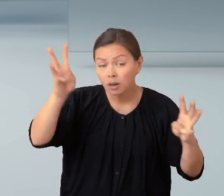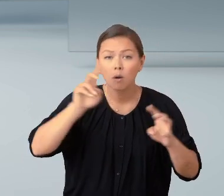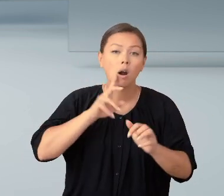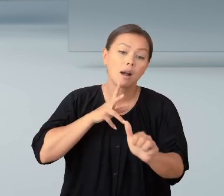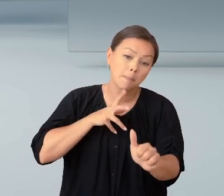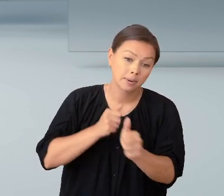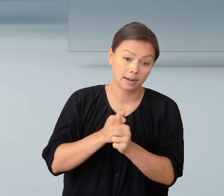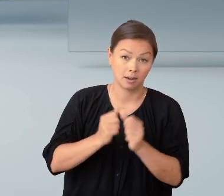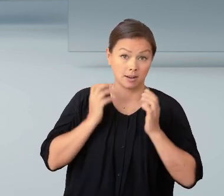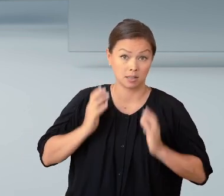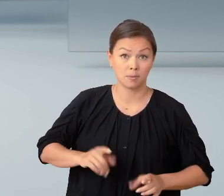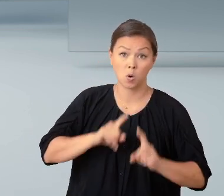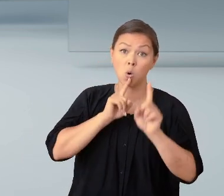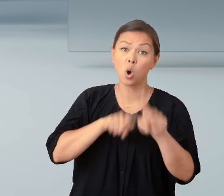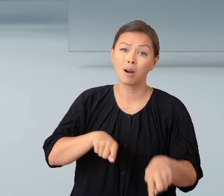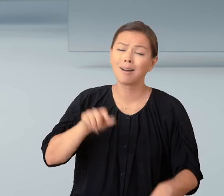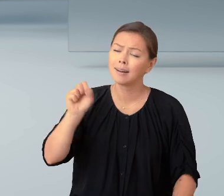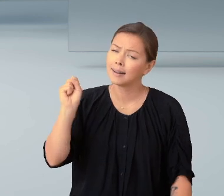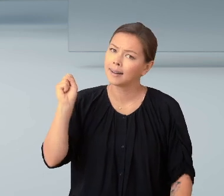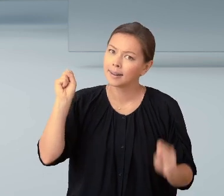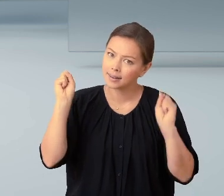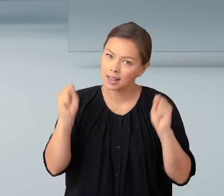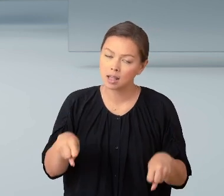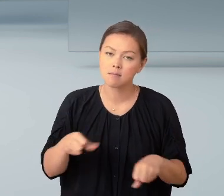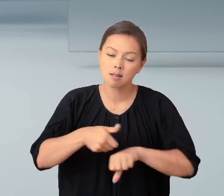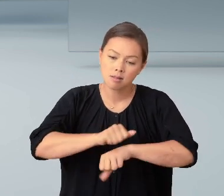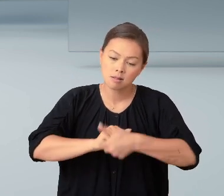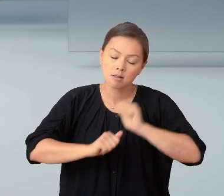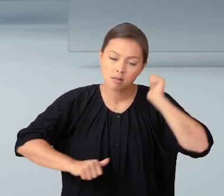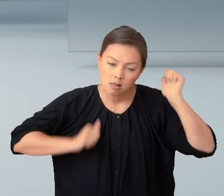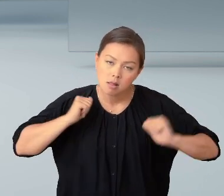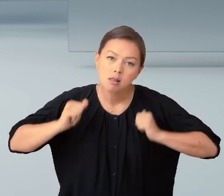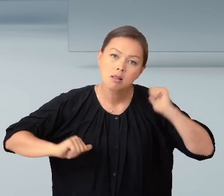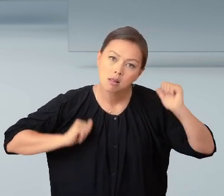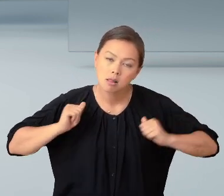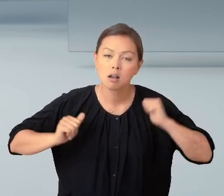be a tedious process often requiring repetitive lookups or navigating